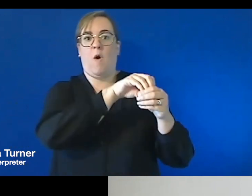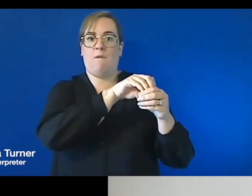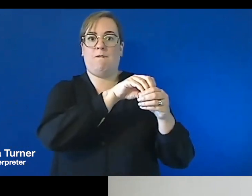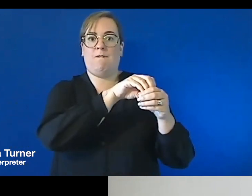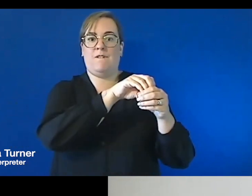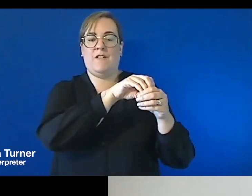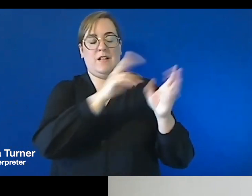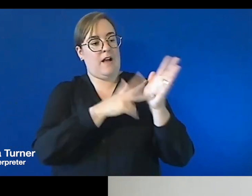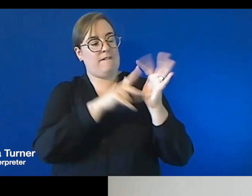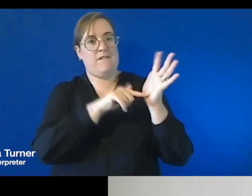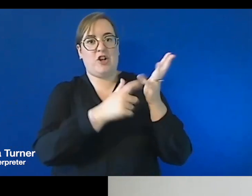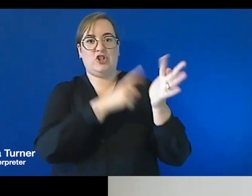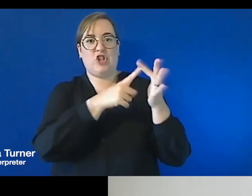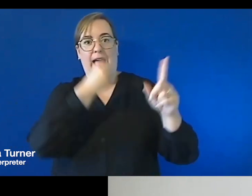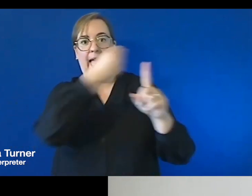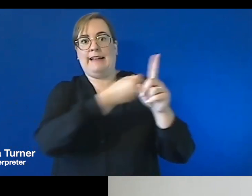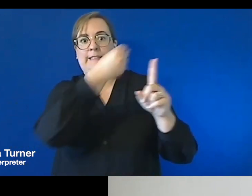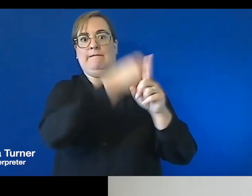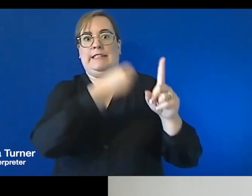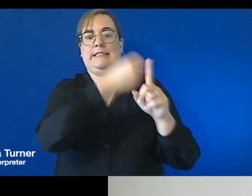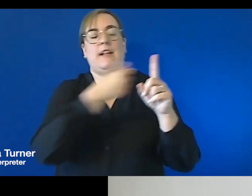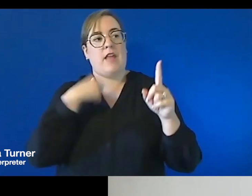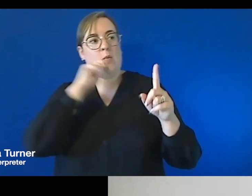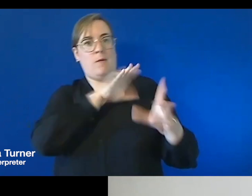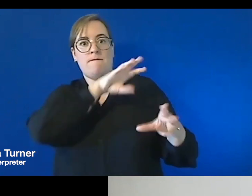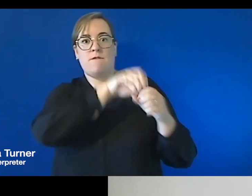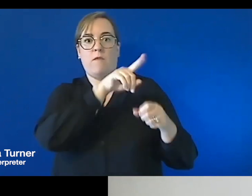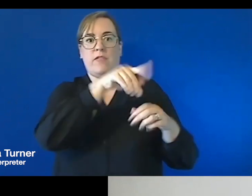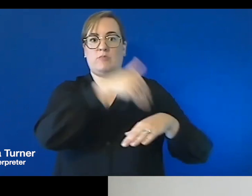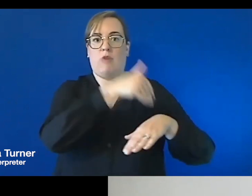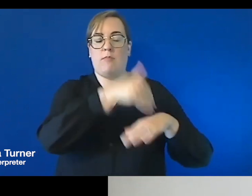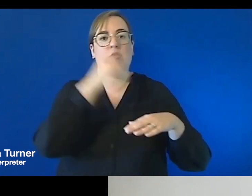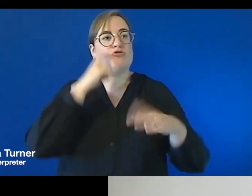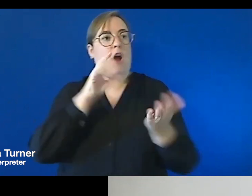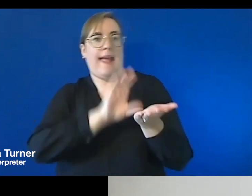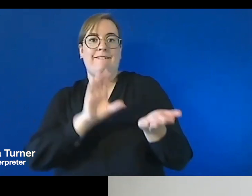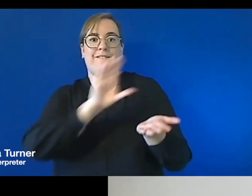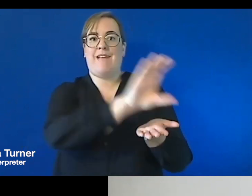actually dedicate themselves to this problem and start to invest and the same with the founders.